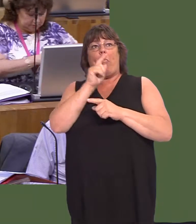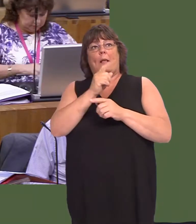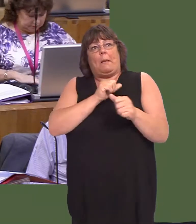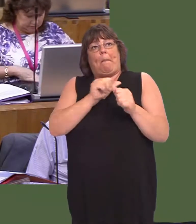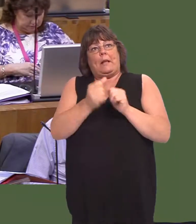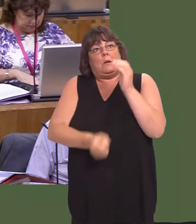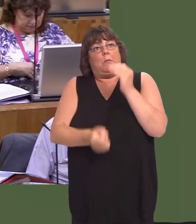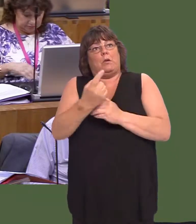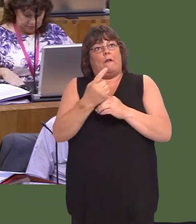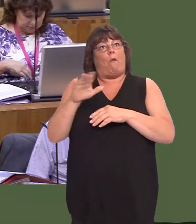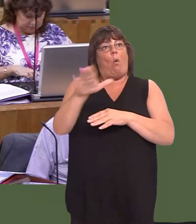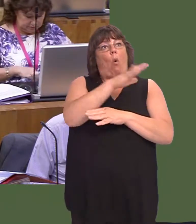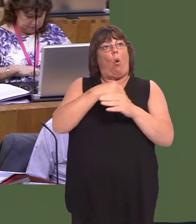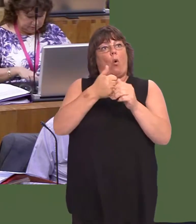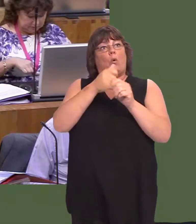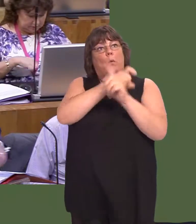best outcome for all the communities of Wales.